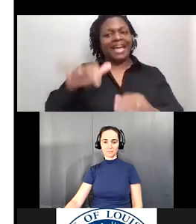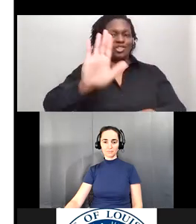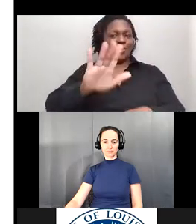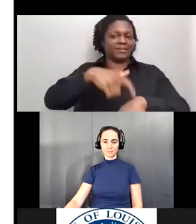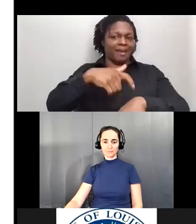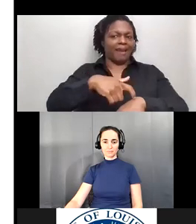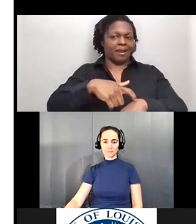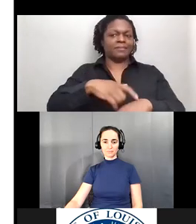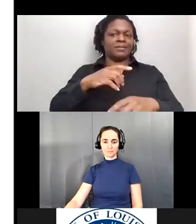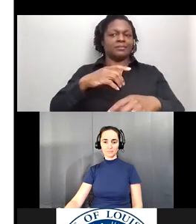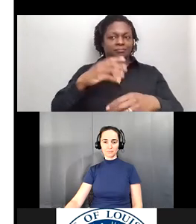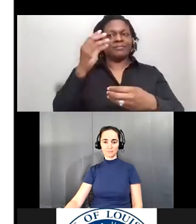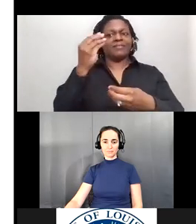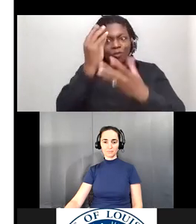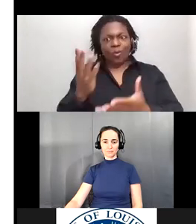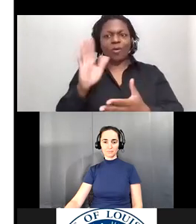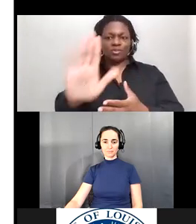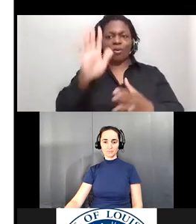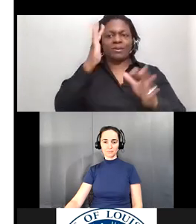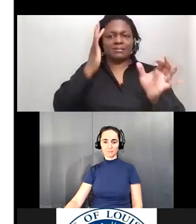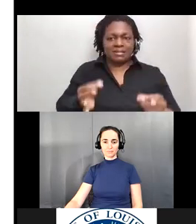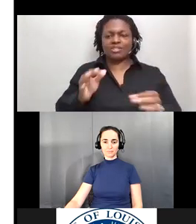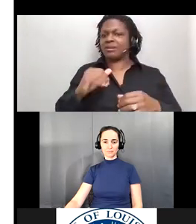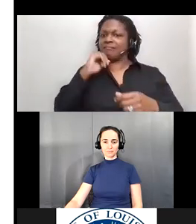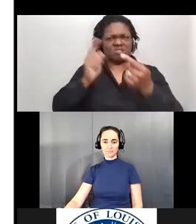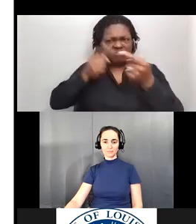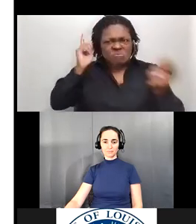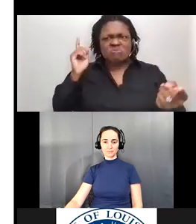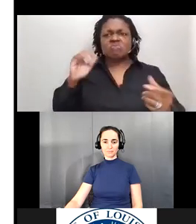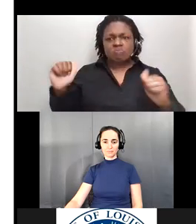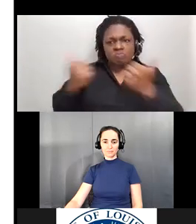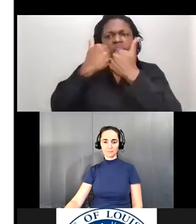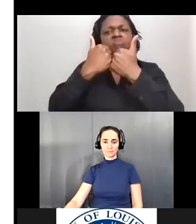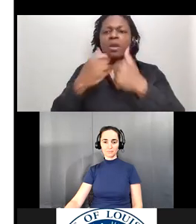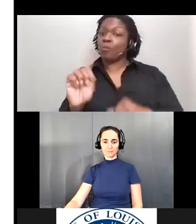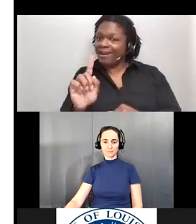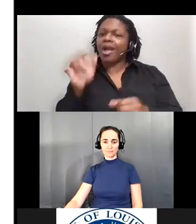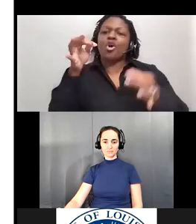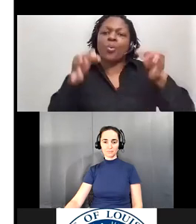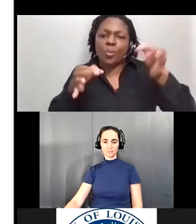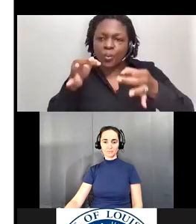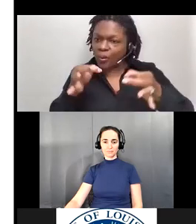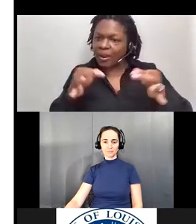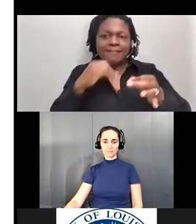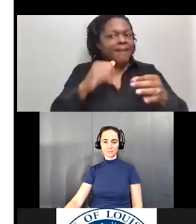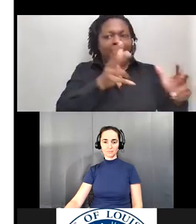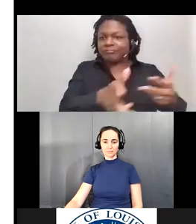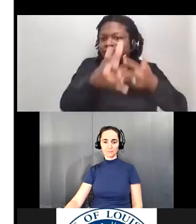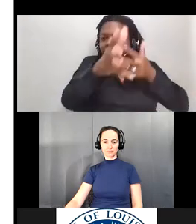with your caregiver or you will have to contest the officers ticket or the action and and